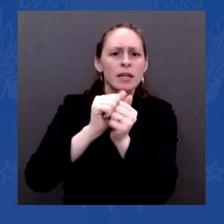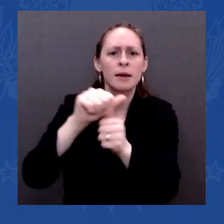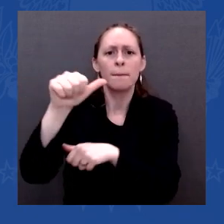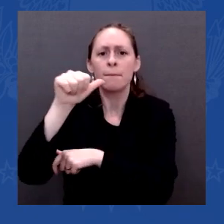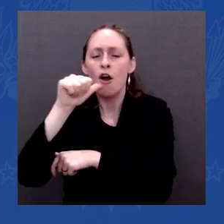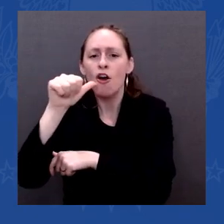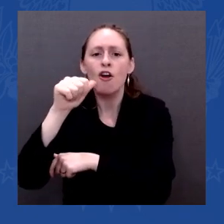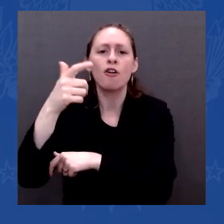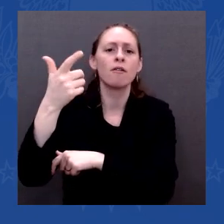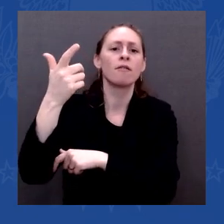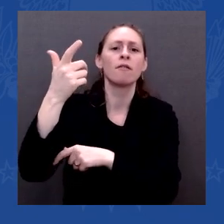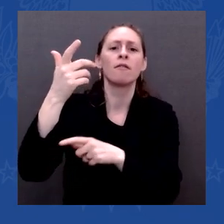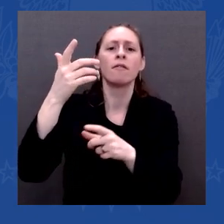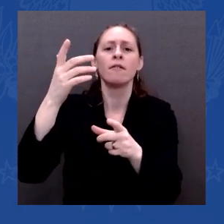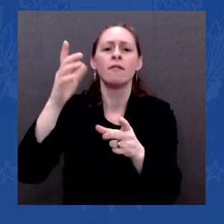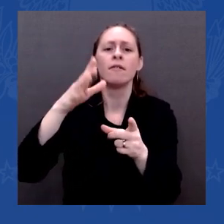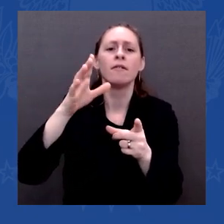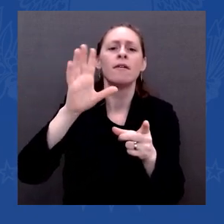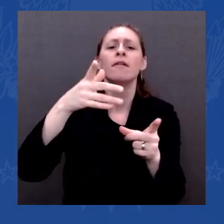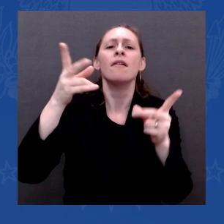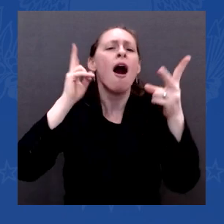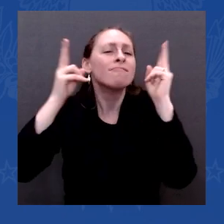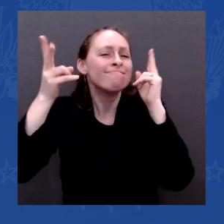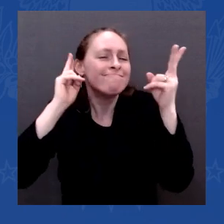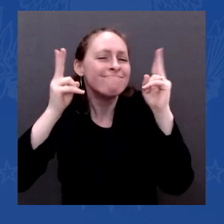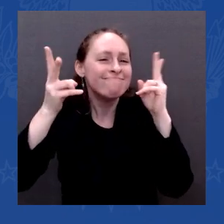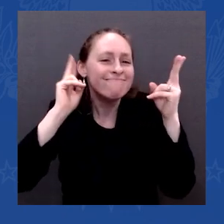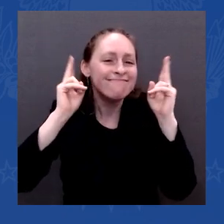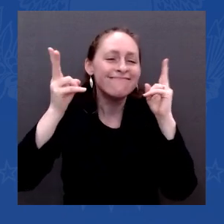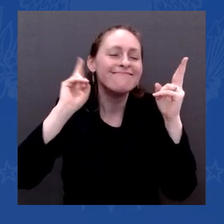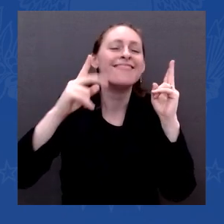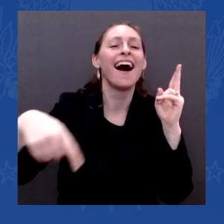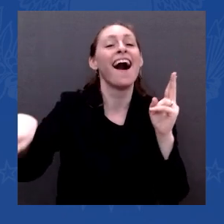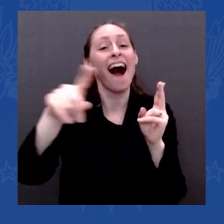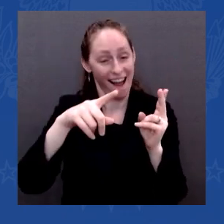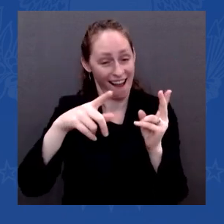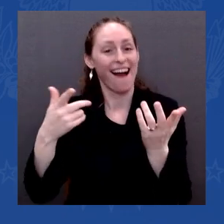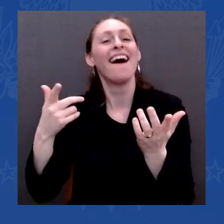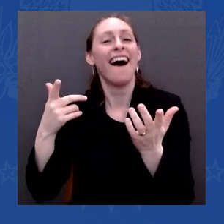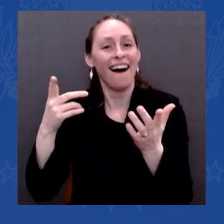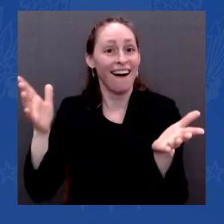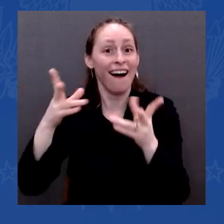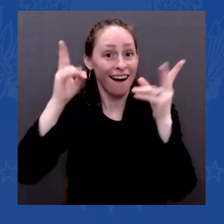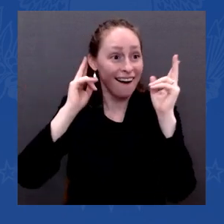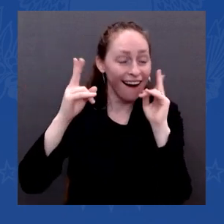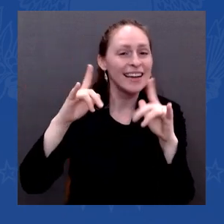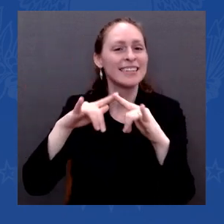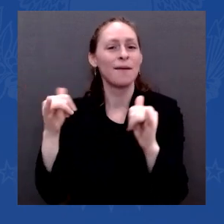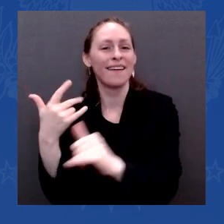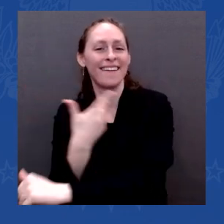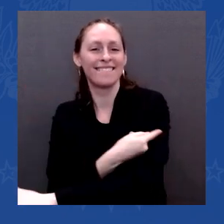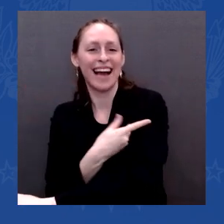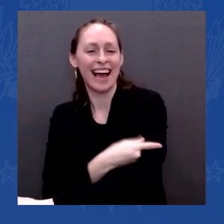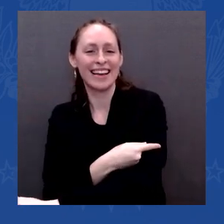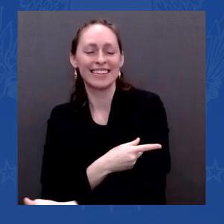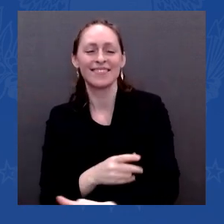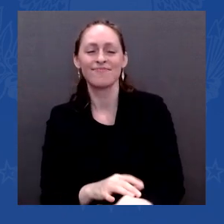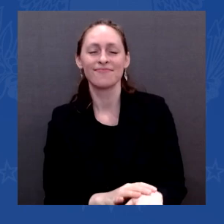and local food programs to reach neighborhoods with low vaccination rates. All of these efforts -- you’ve saved lives.